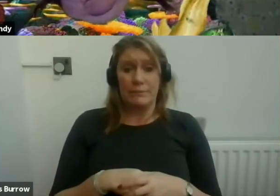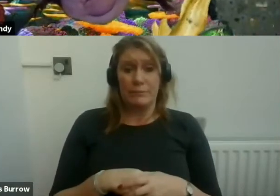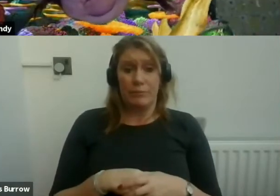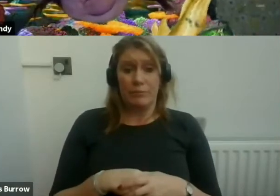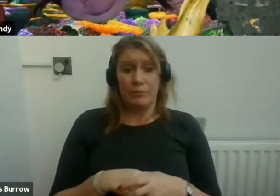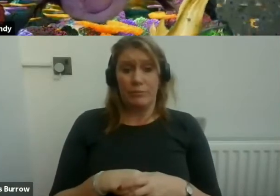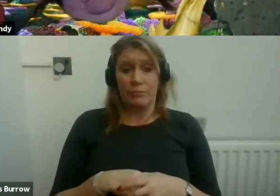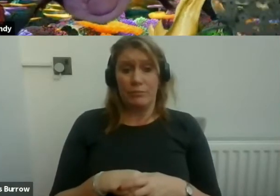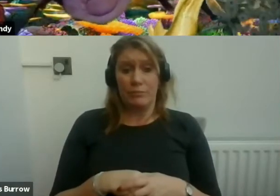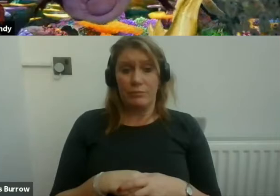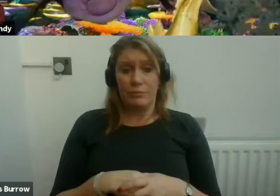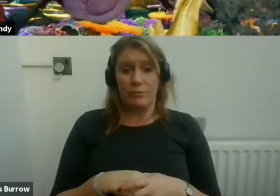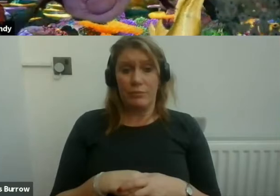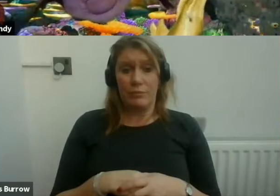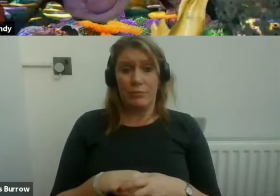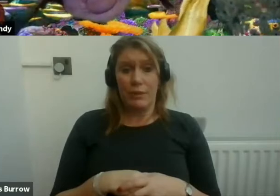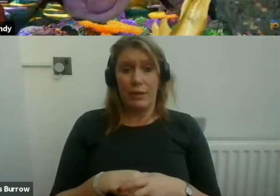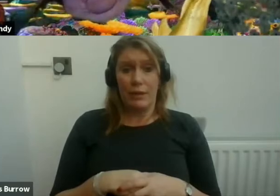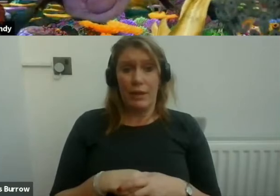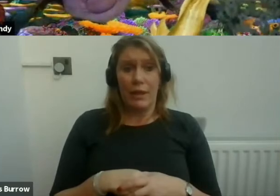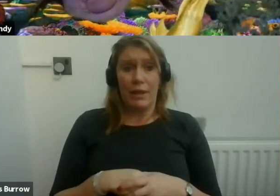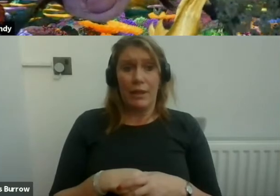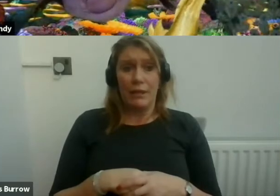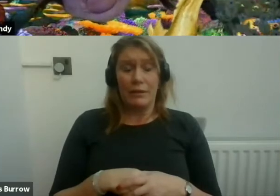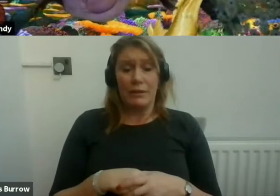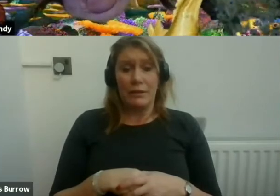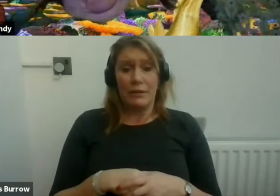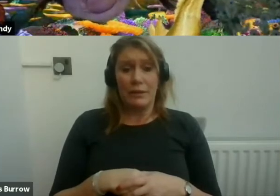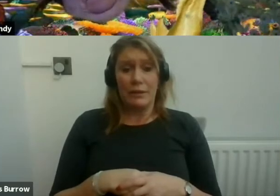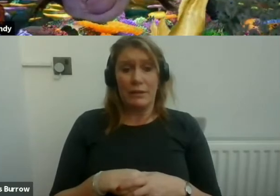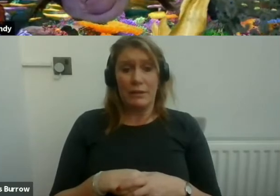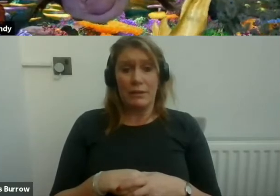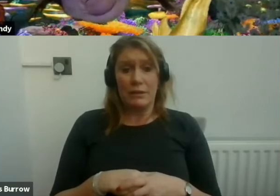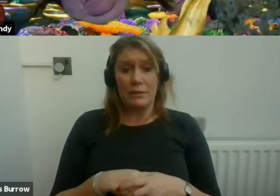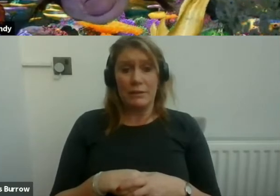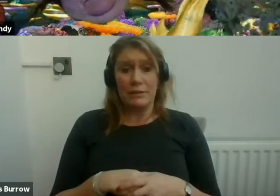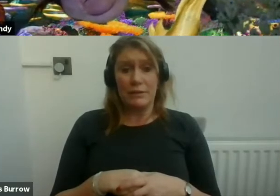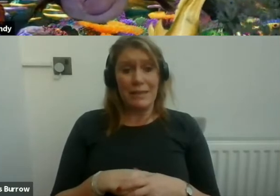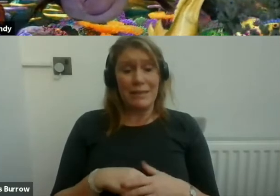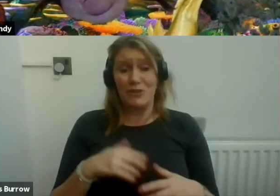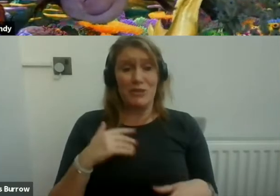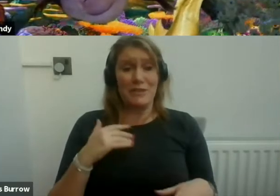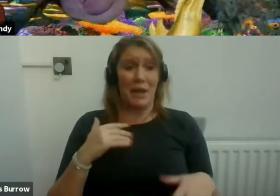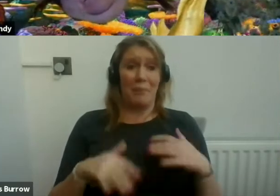are phenomenal kind of things that are